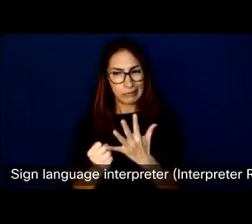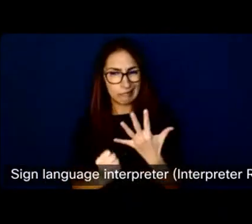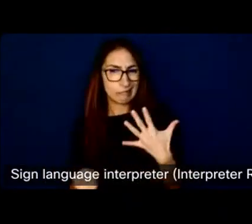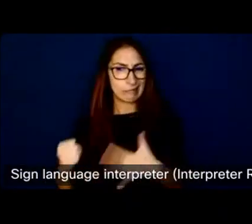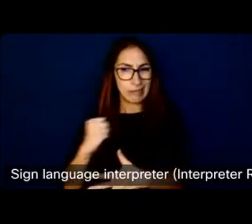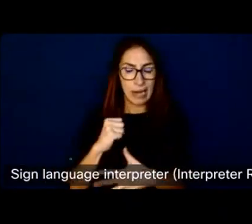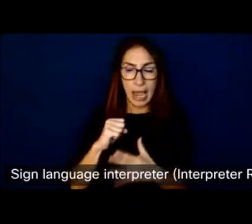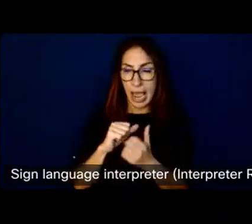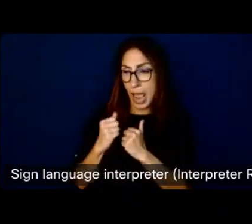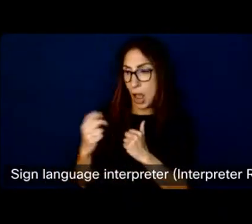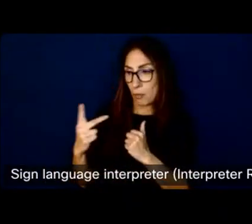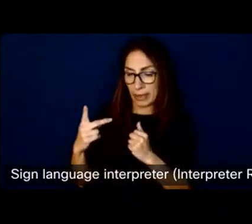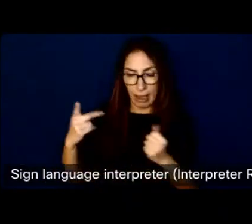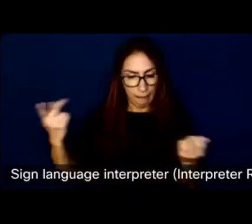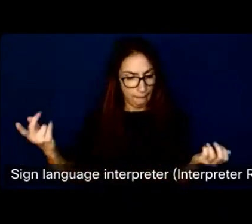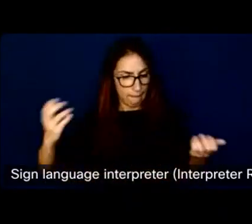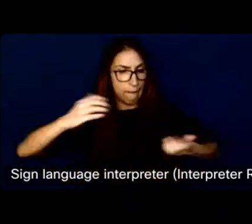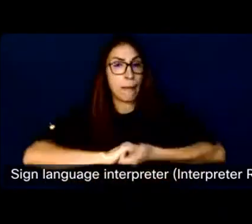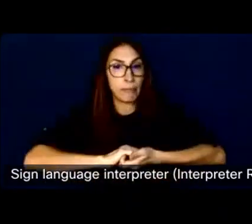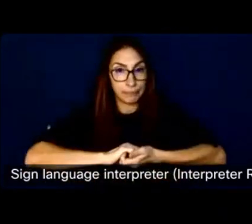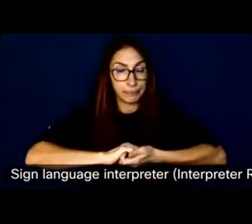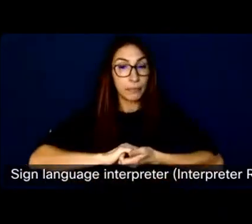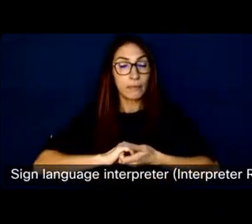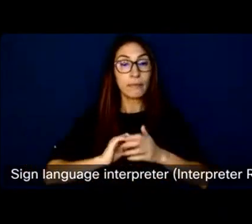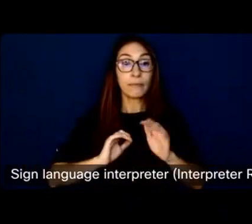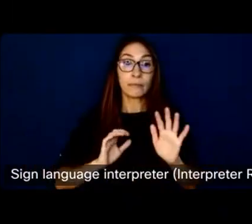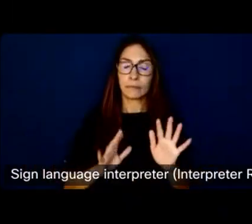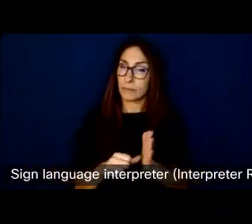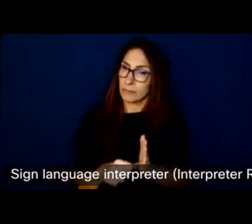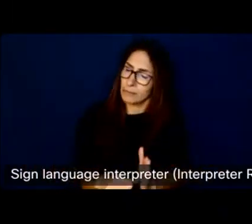I mean, I can't say strongly enough that we really need to